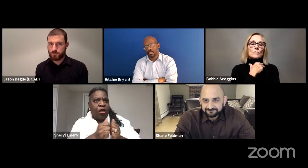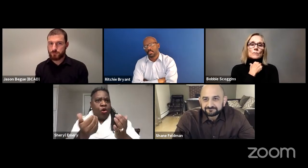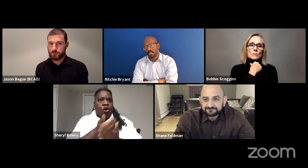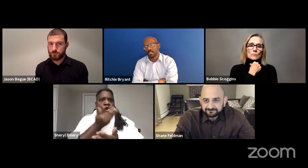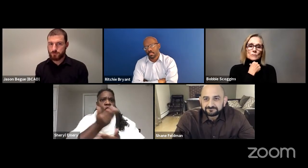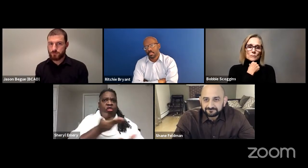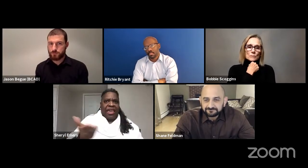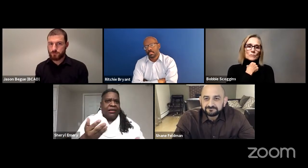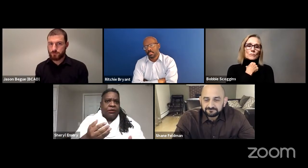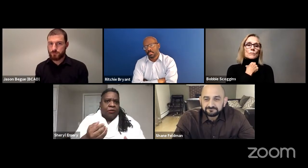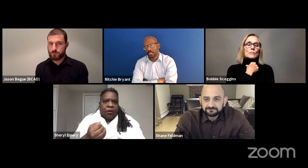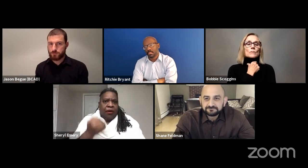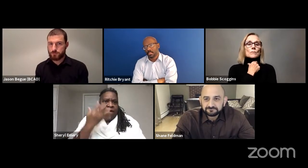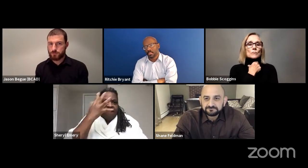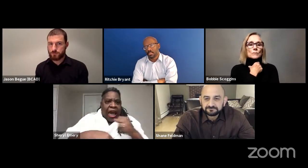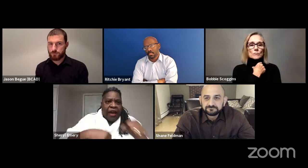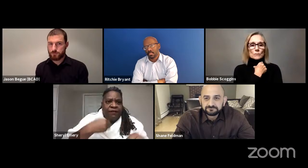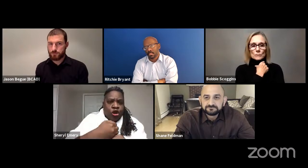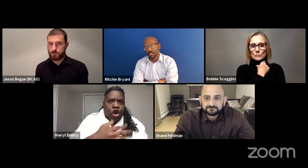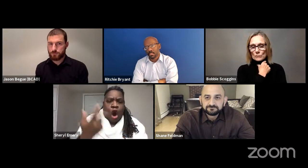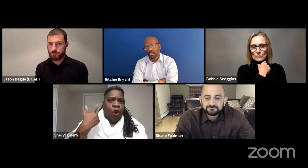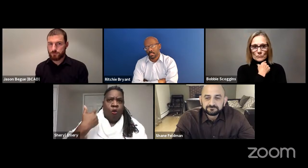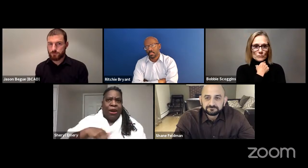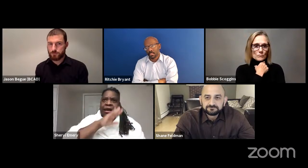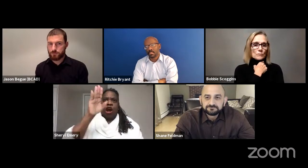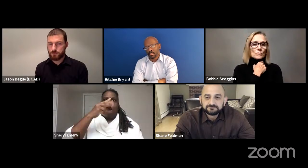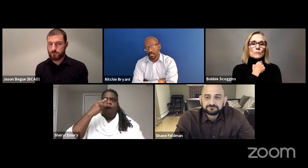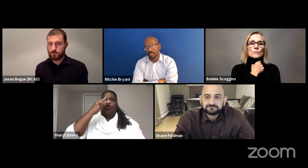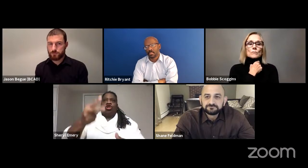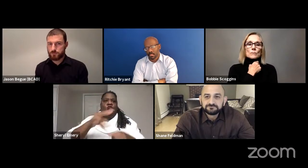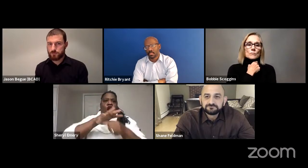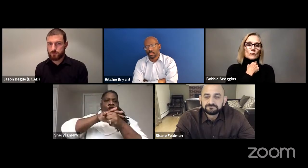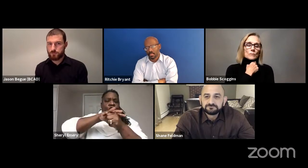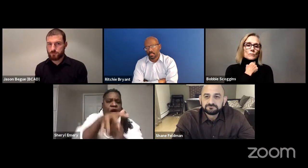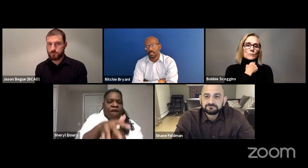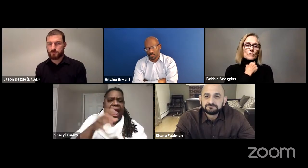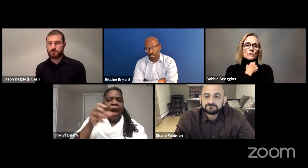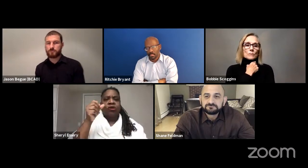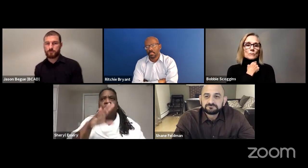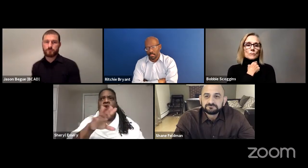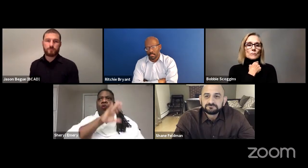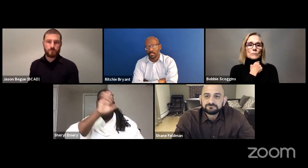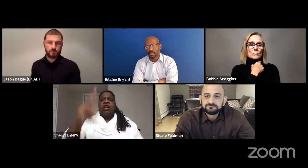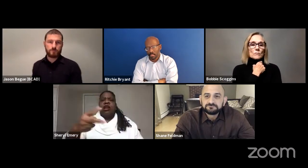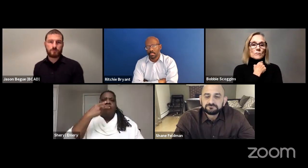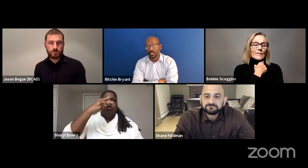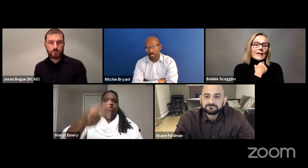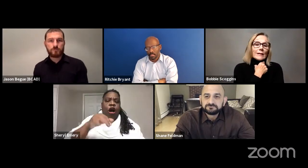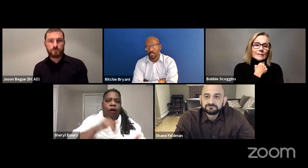and you need to be able to respond to new situations that you may not predict. For example,